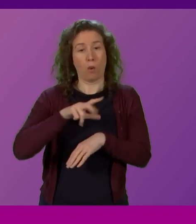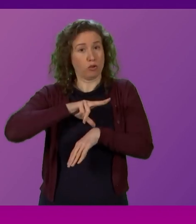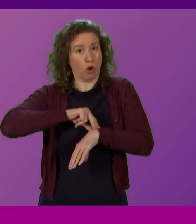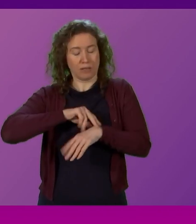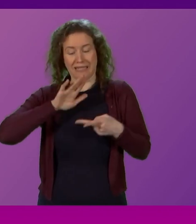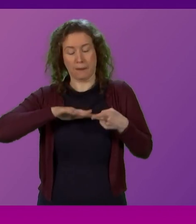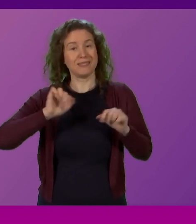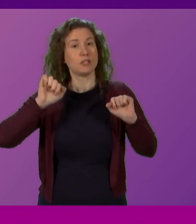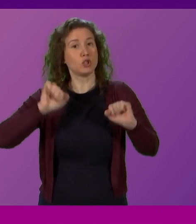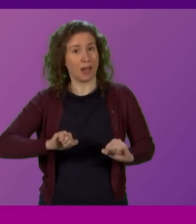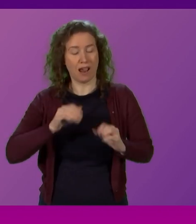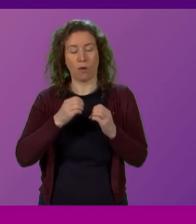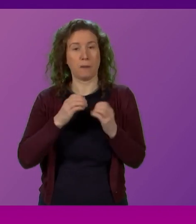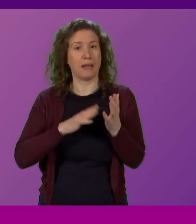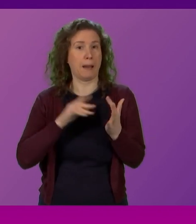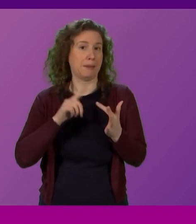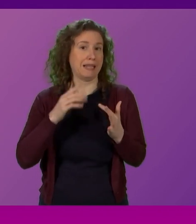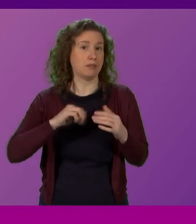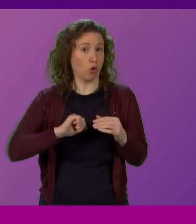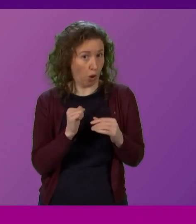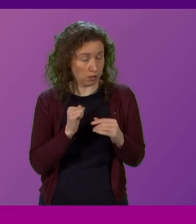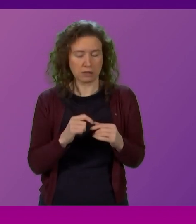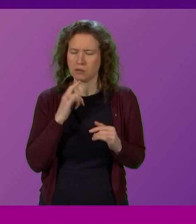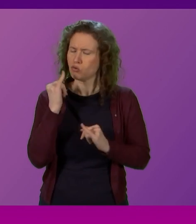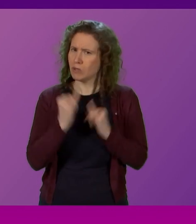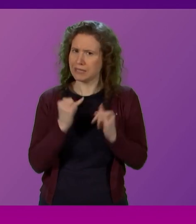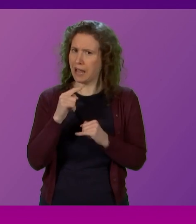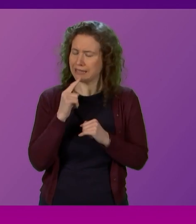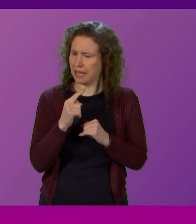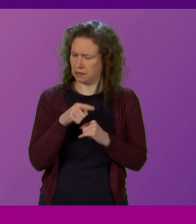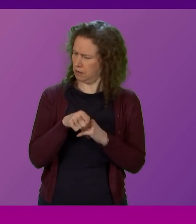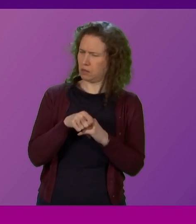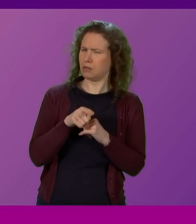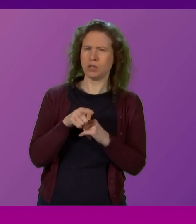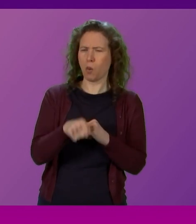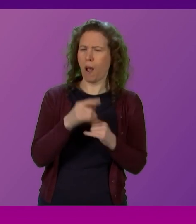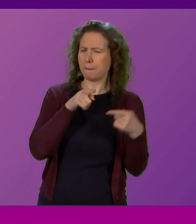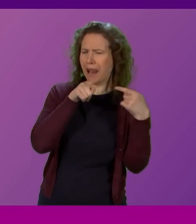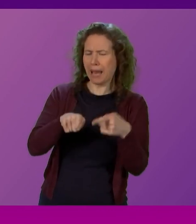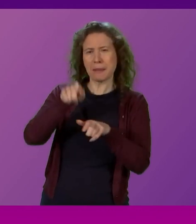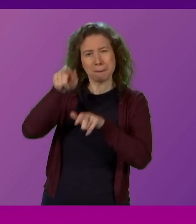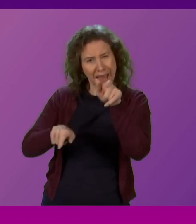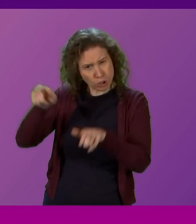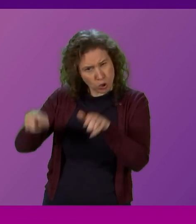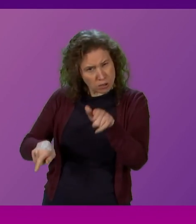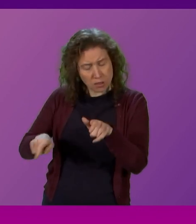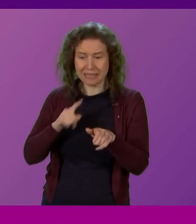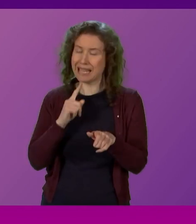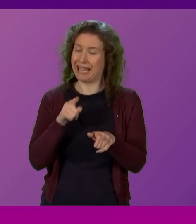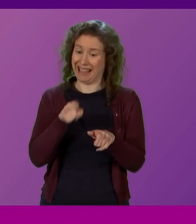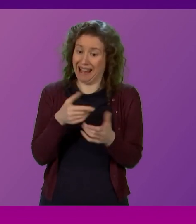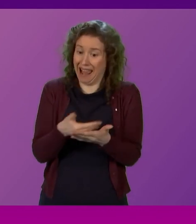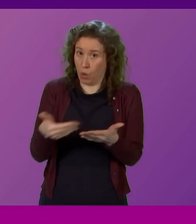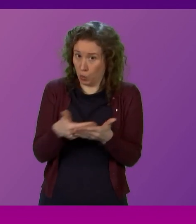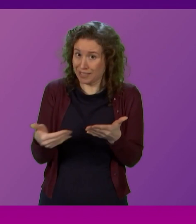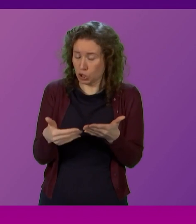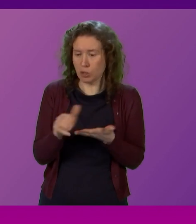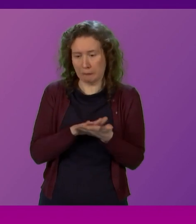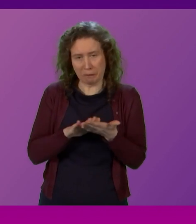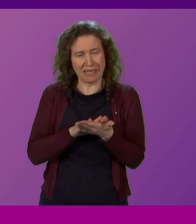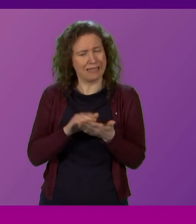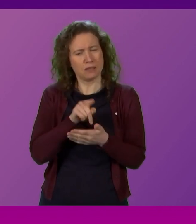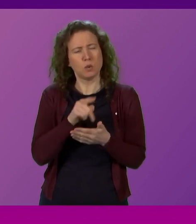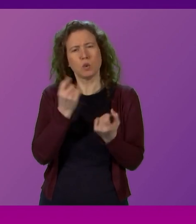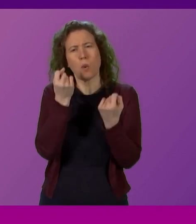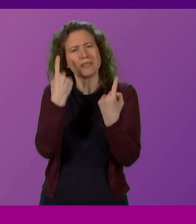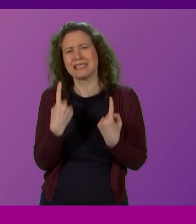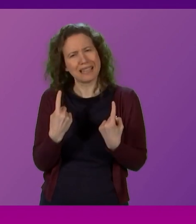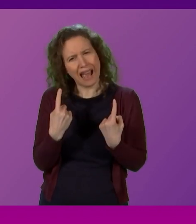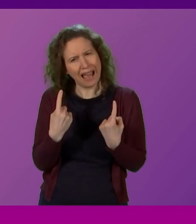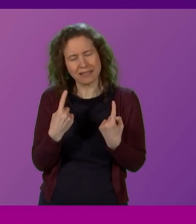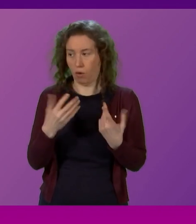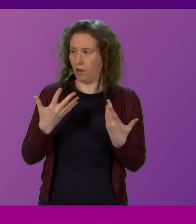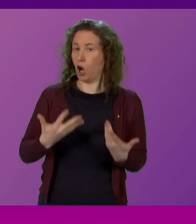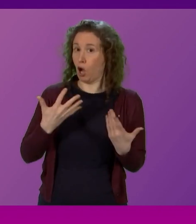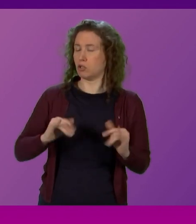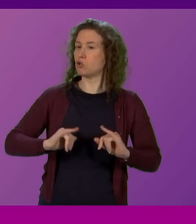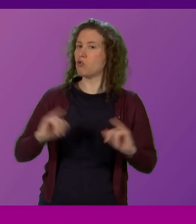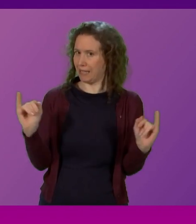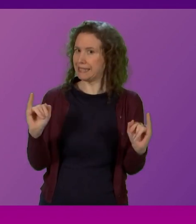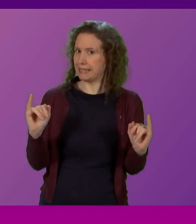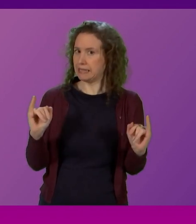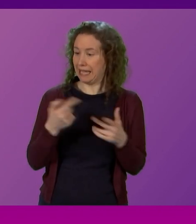chair of BMA Scotland, criticised patient-blaming language, saying that it